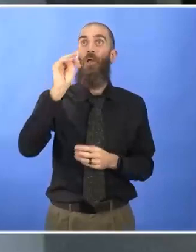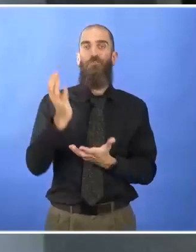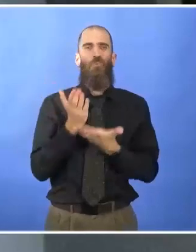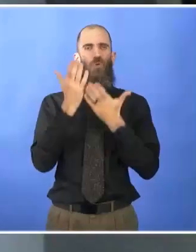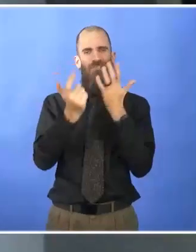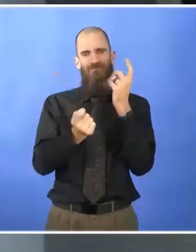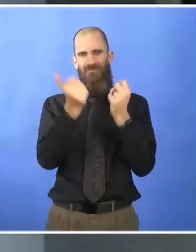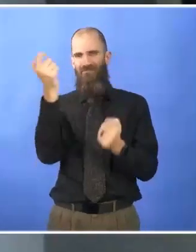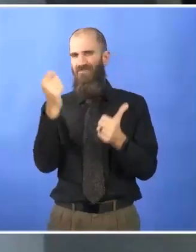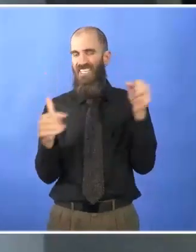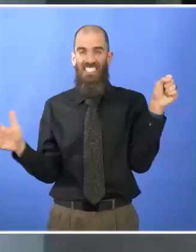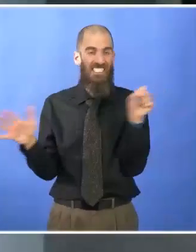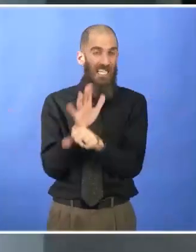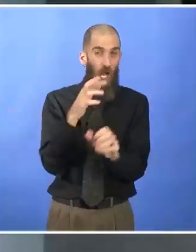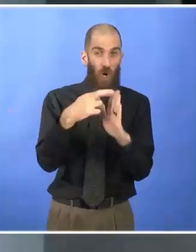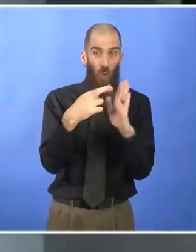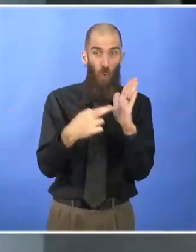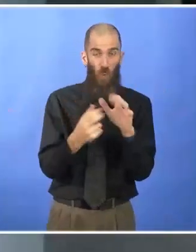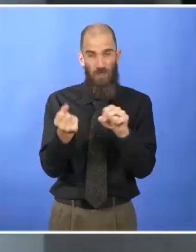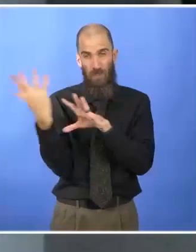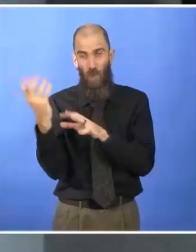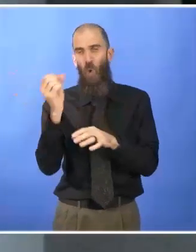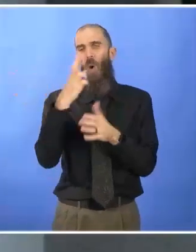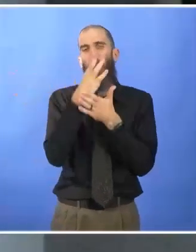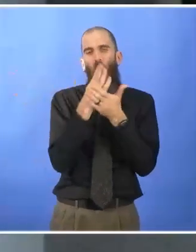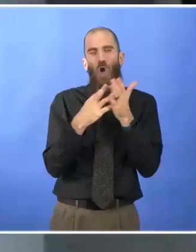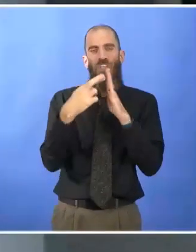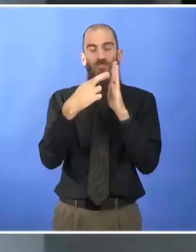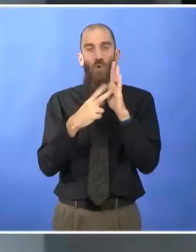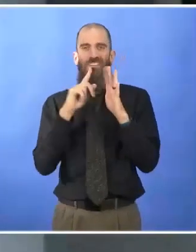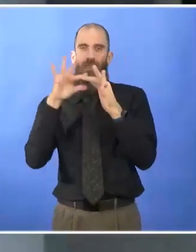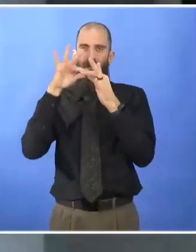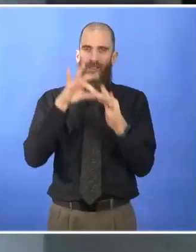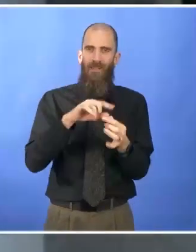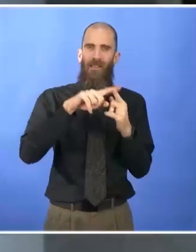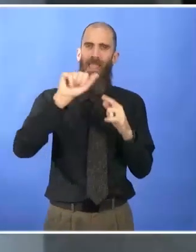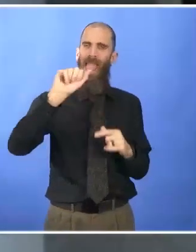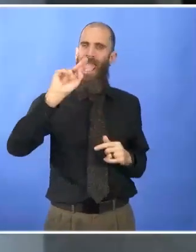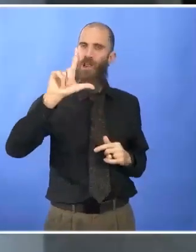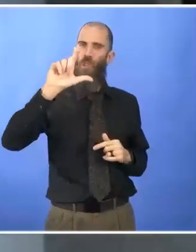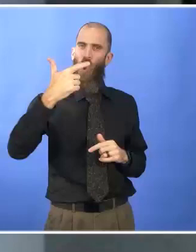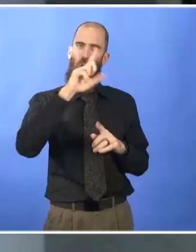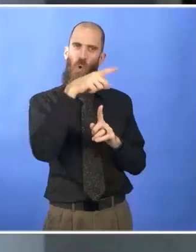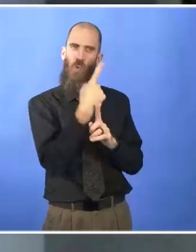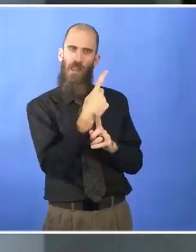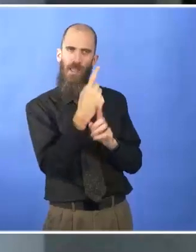ENTIRE RULES FOR PORTIONS THAT PROVIDE ANALOG OPERATING REQUIREMENTS THAT ARE OTHERWISE REFERRED TO DTV OR DIGITAL, AS